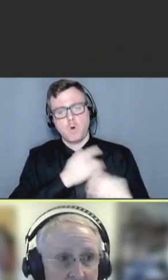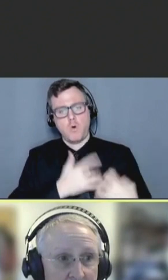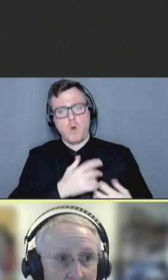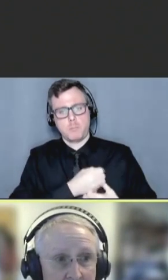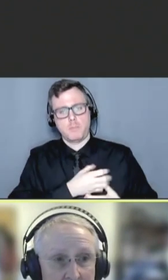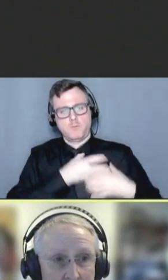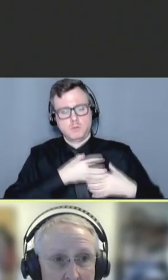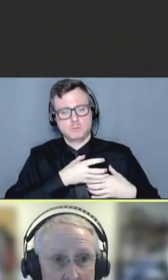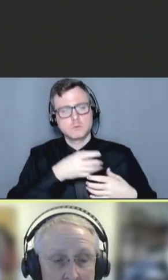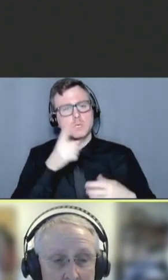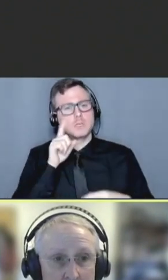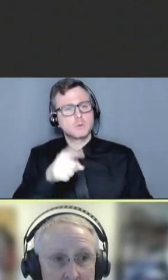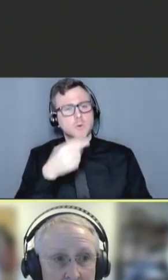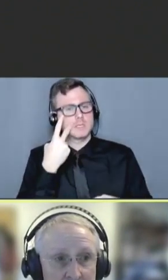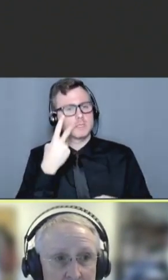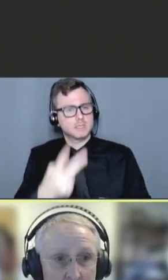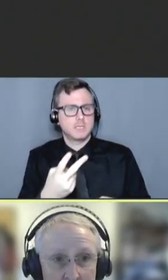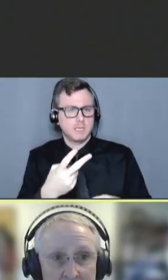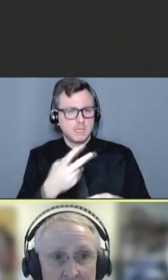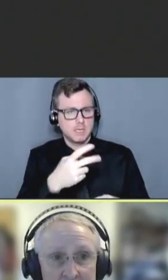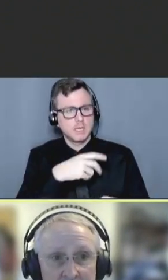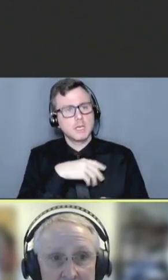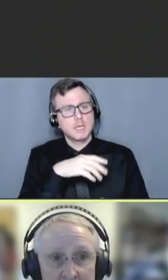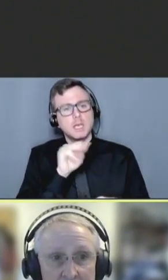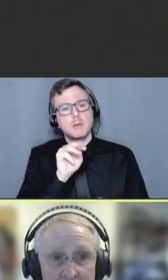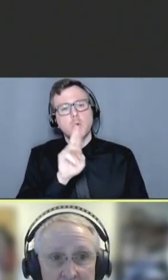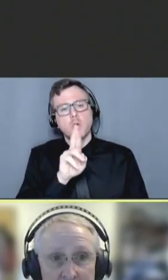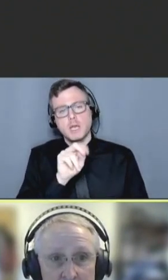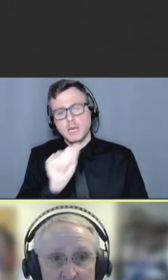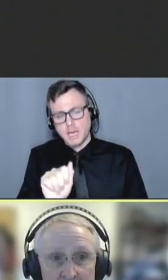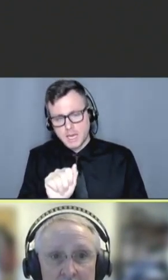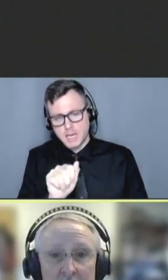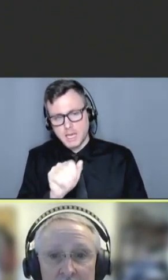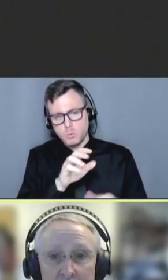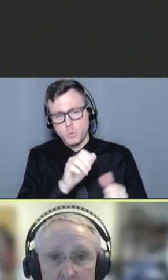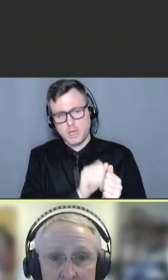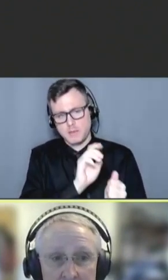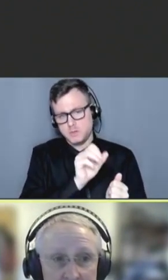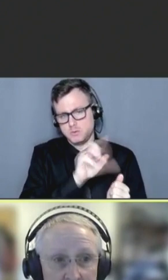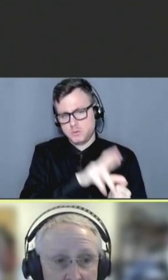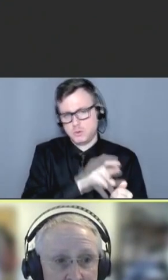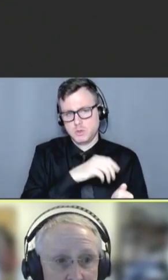combining both the messenger RNA vaccines in the first seven days following vaccination.